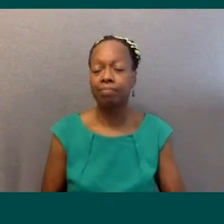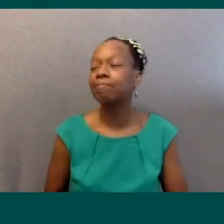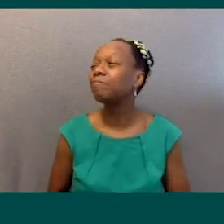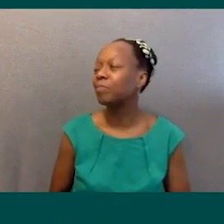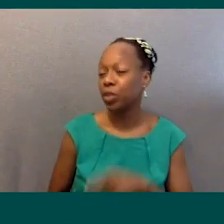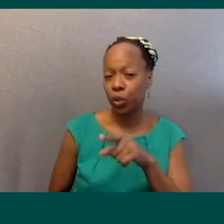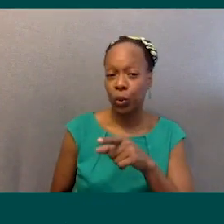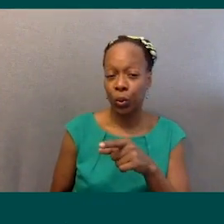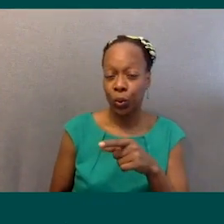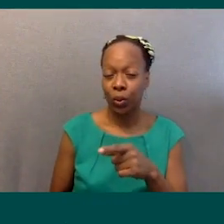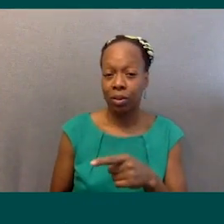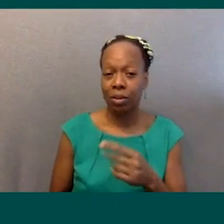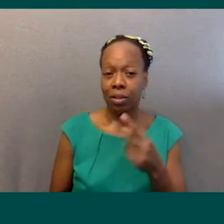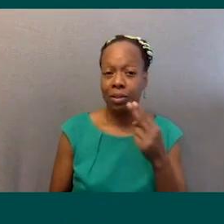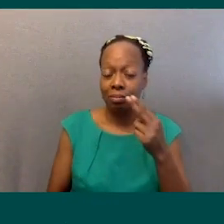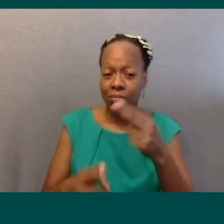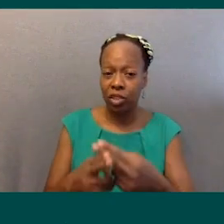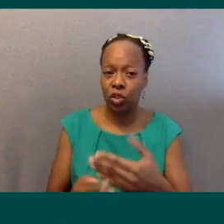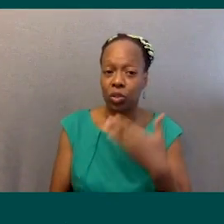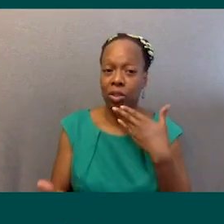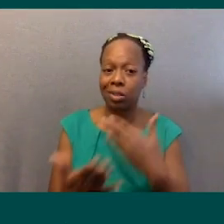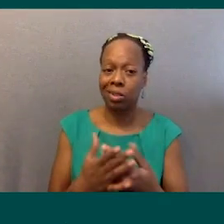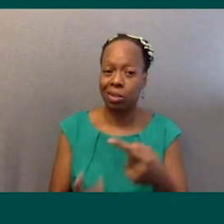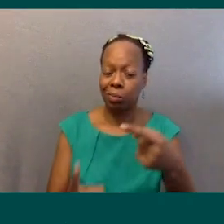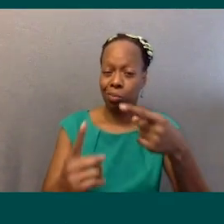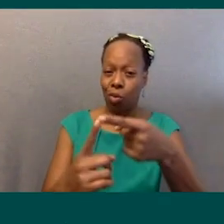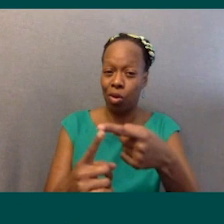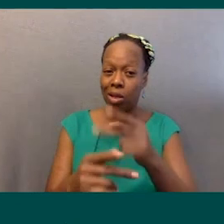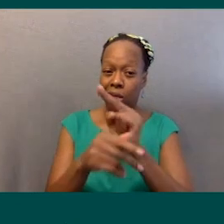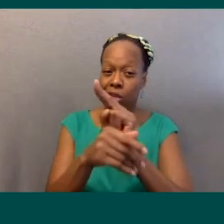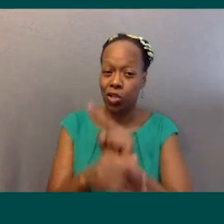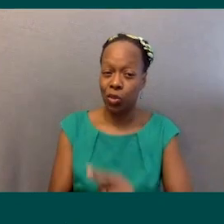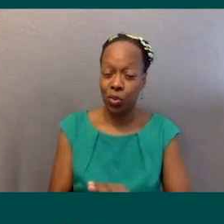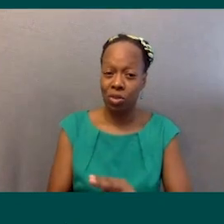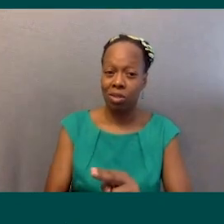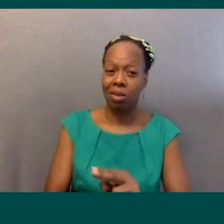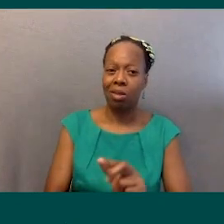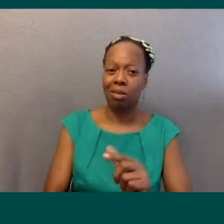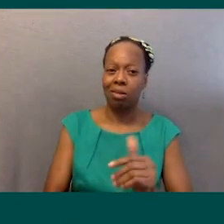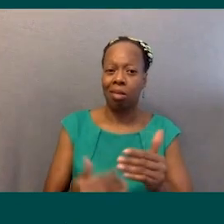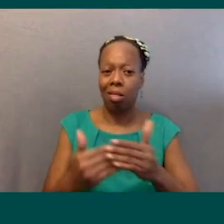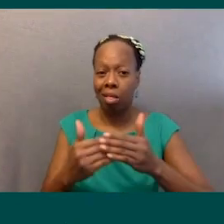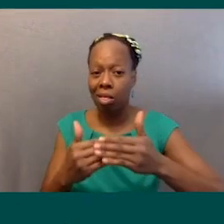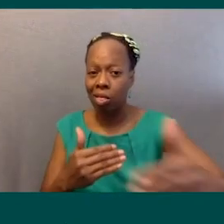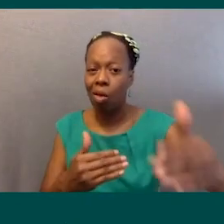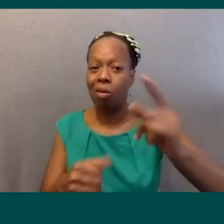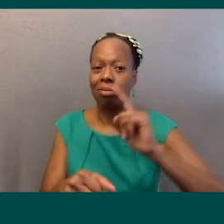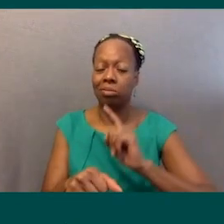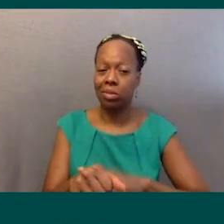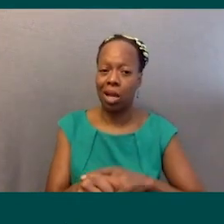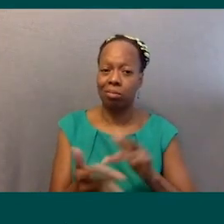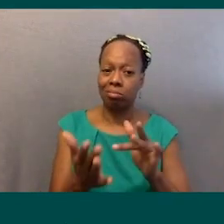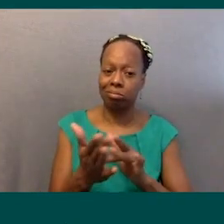about the use of sort of long-term medications and what's that like, we've got another question that's just come in as well.